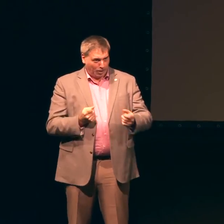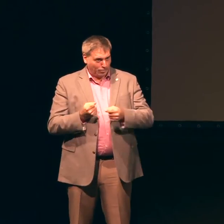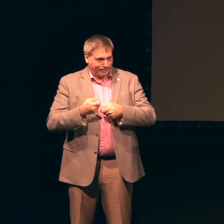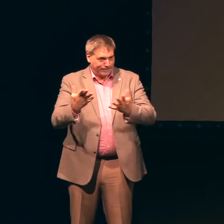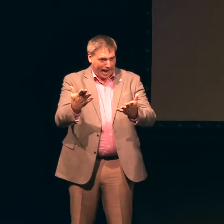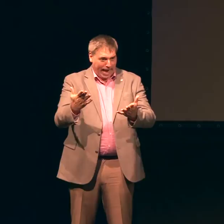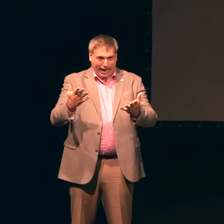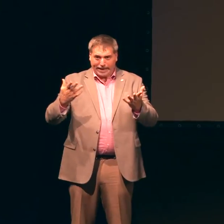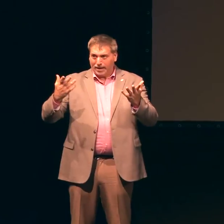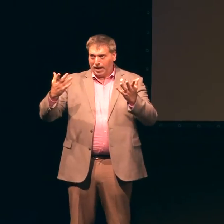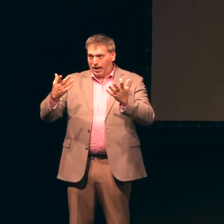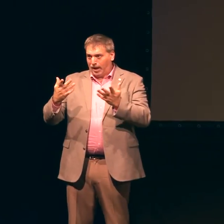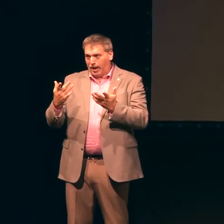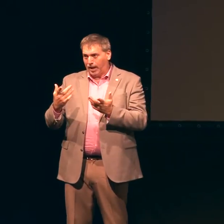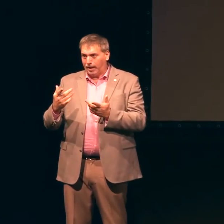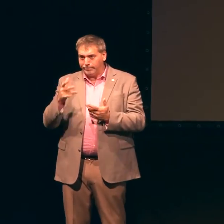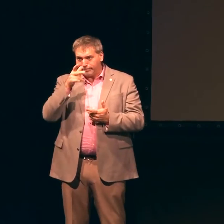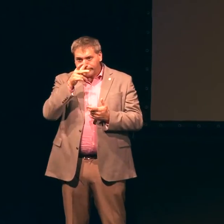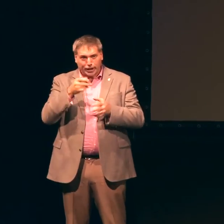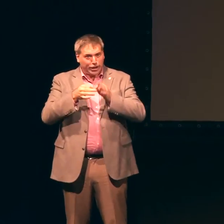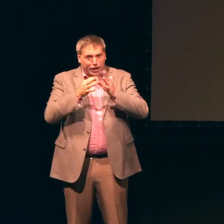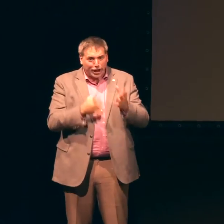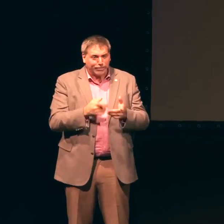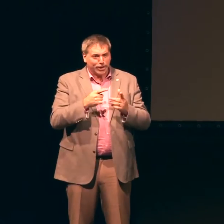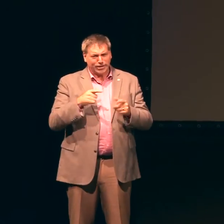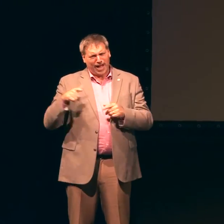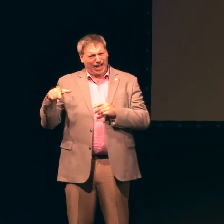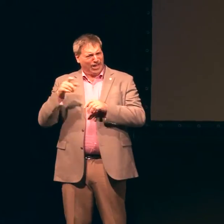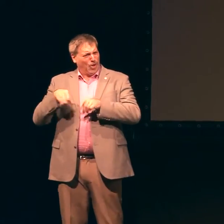is an interpreting agency that is not providing